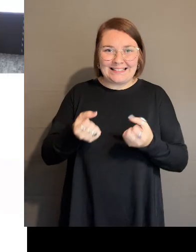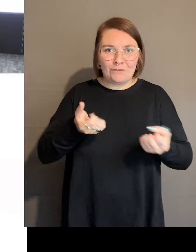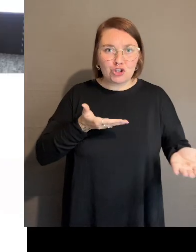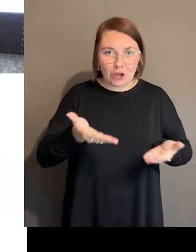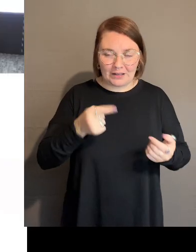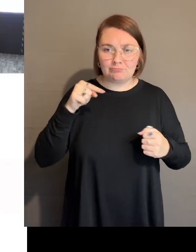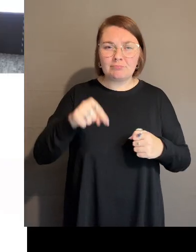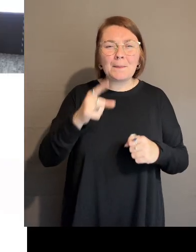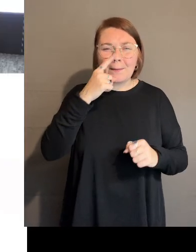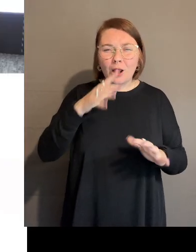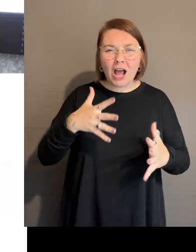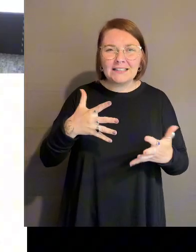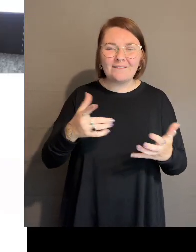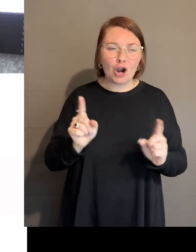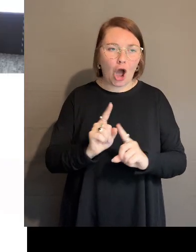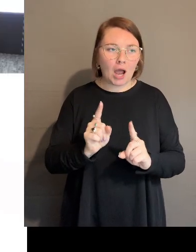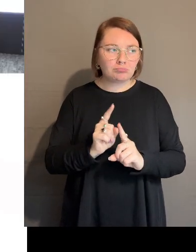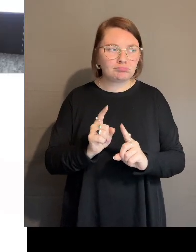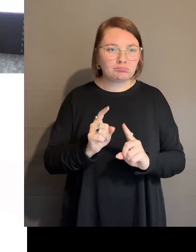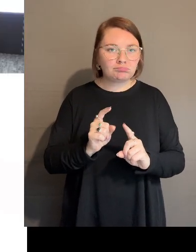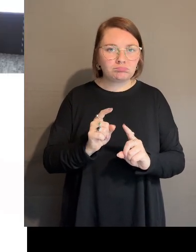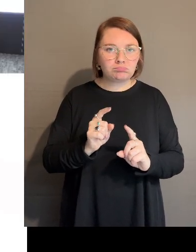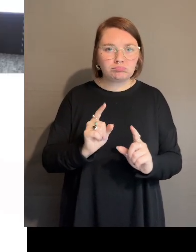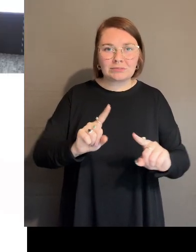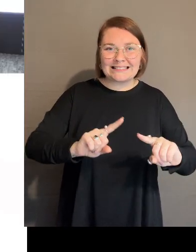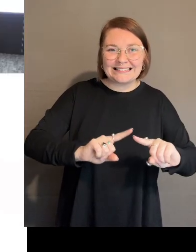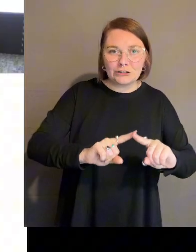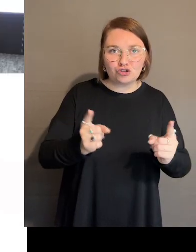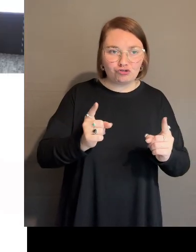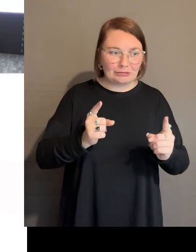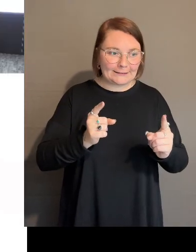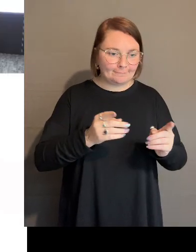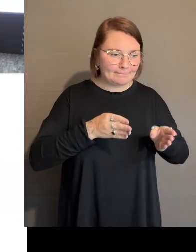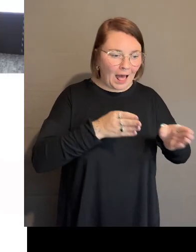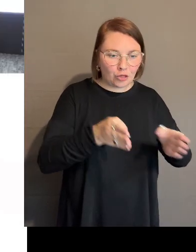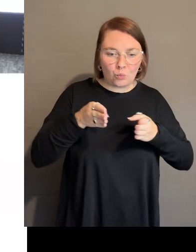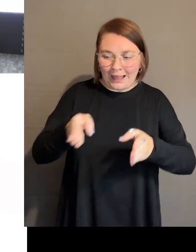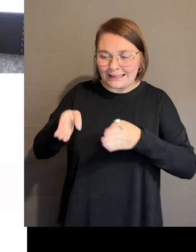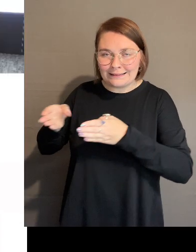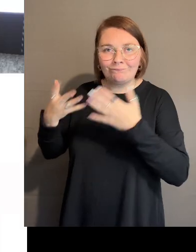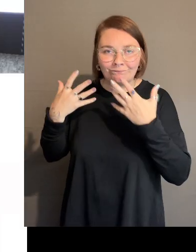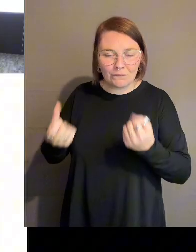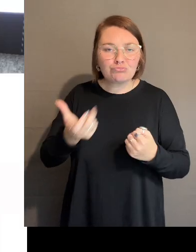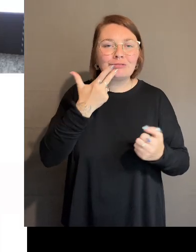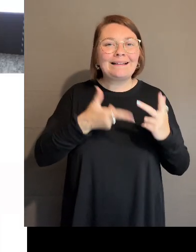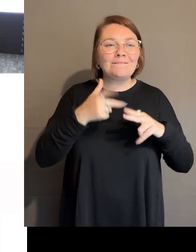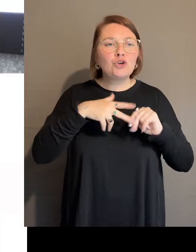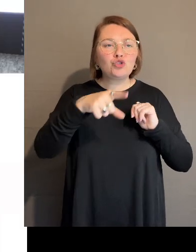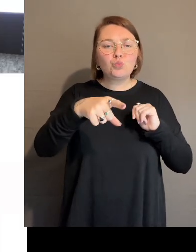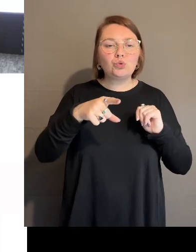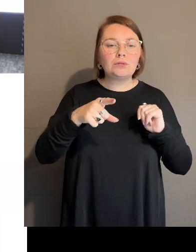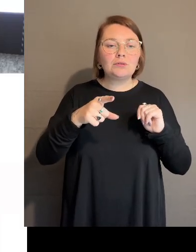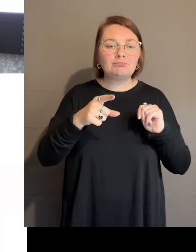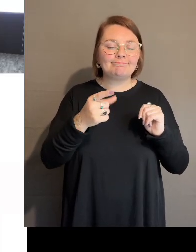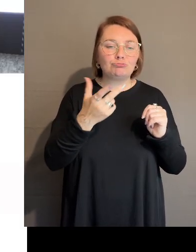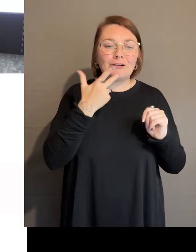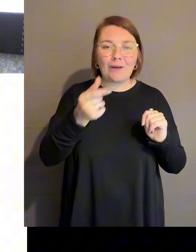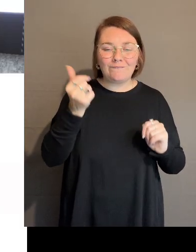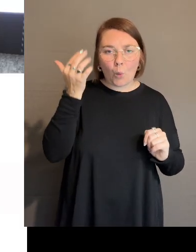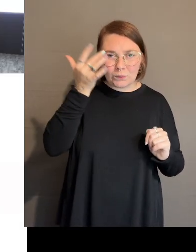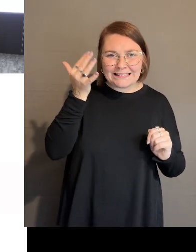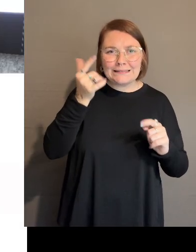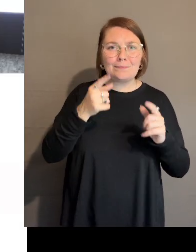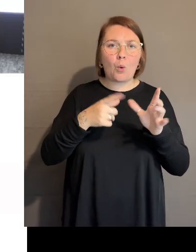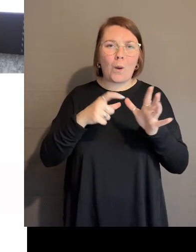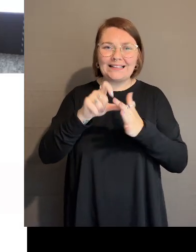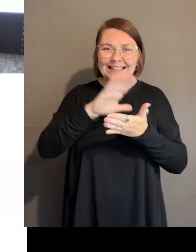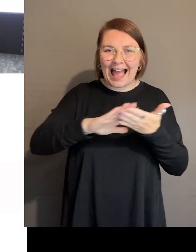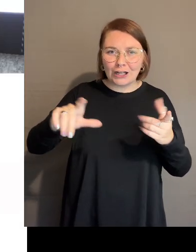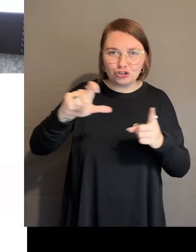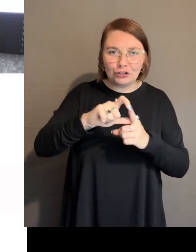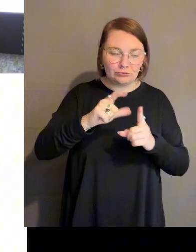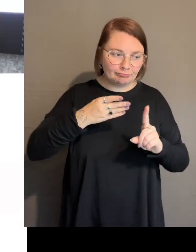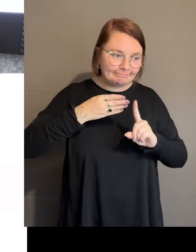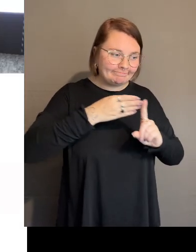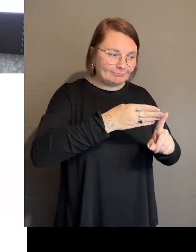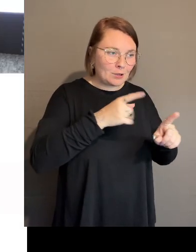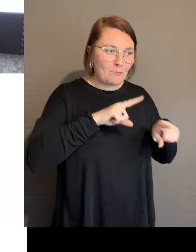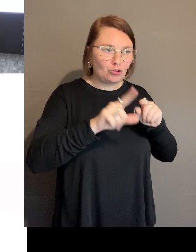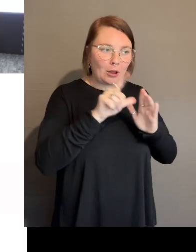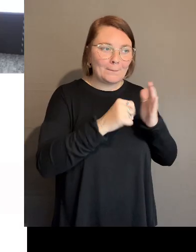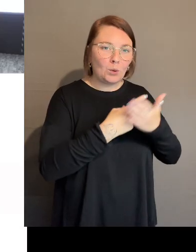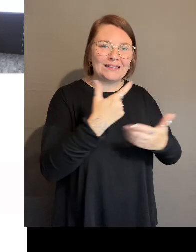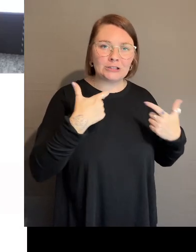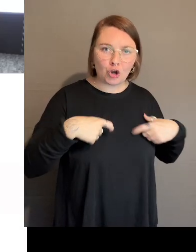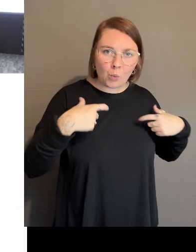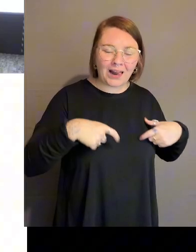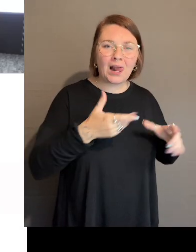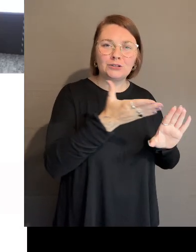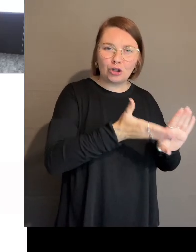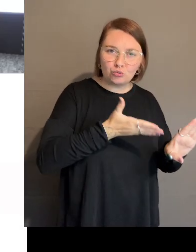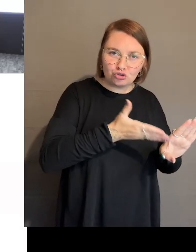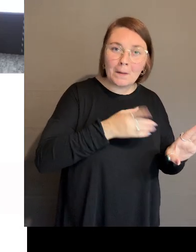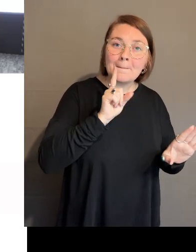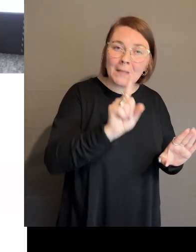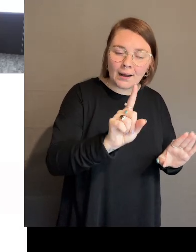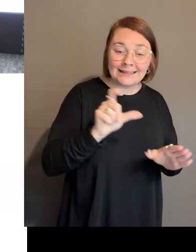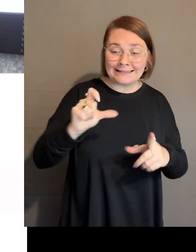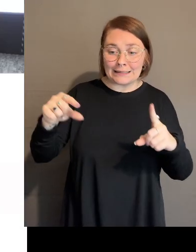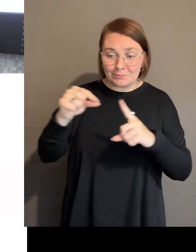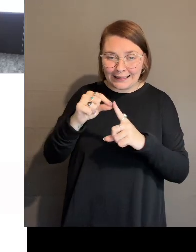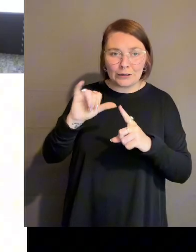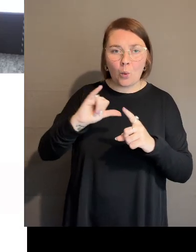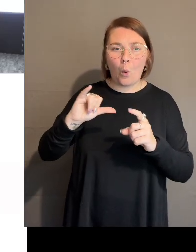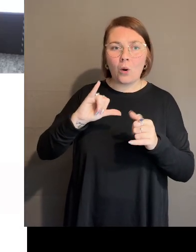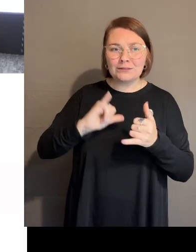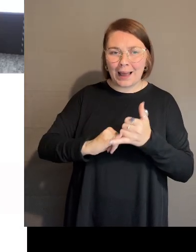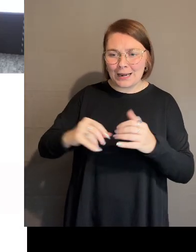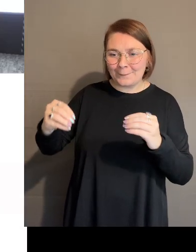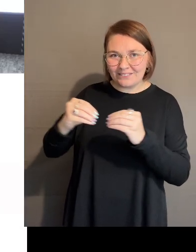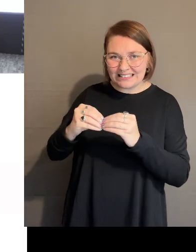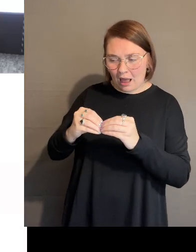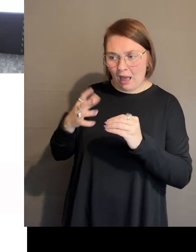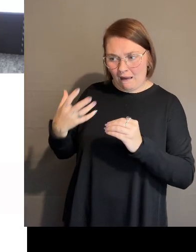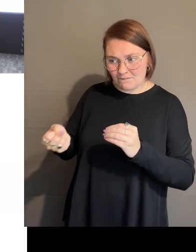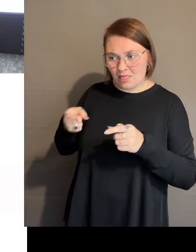people kind of get put into different tracks, so if you… let's say you come and you have autism, or you have ADHD, you tend to kind of go with the social worker and the psychologist, but if you have cerebral palsy or spina bifida.